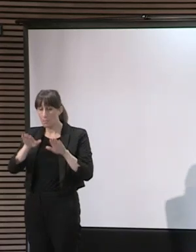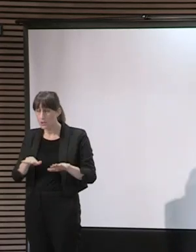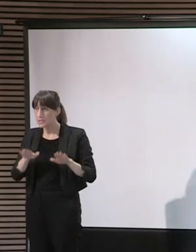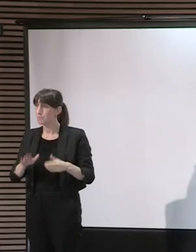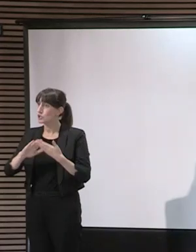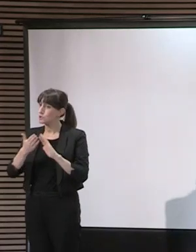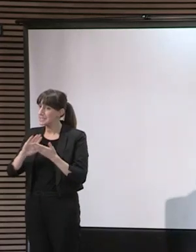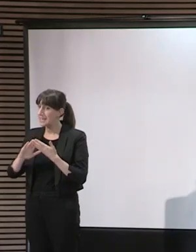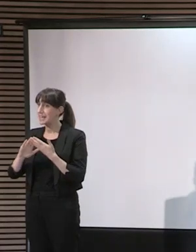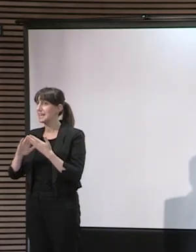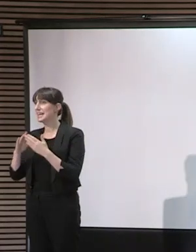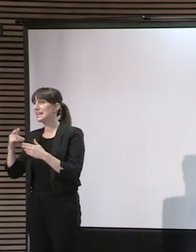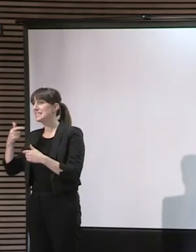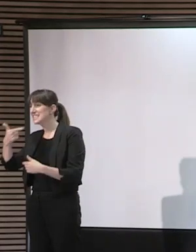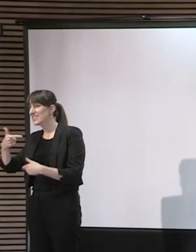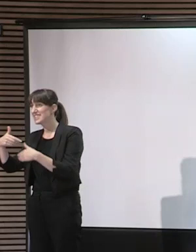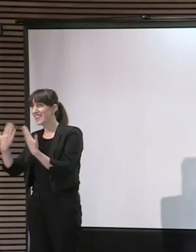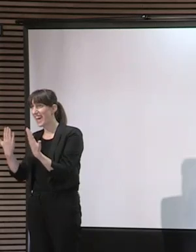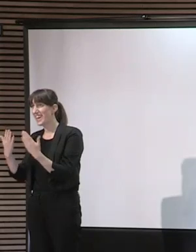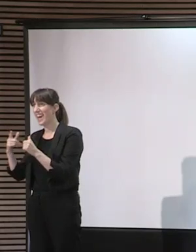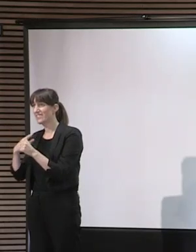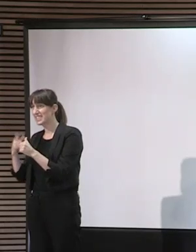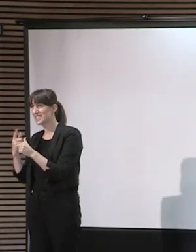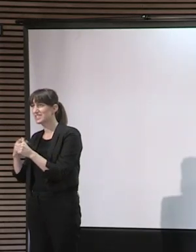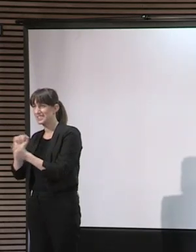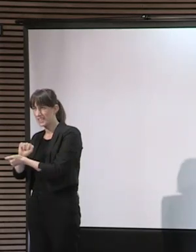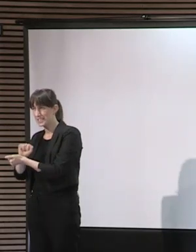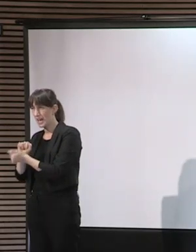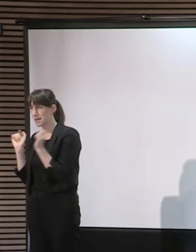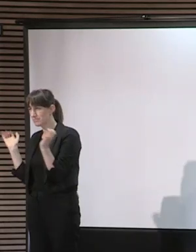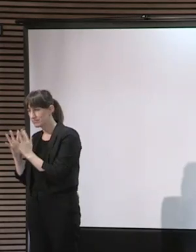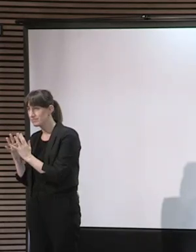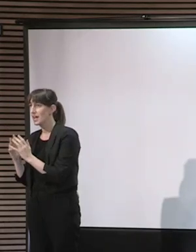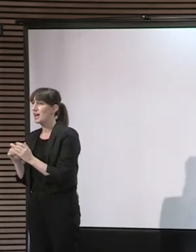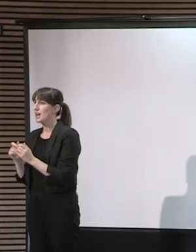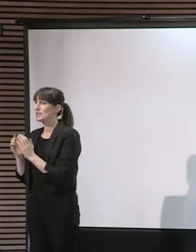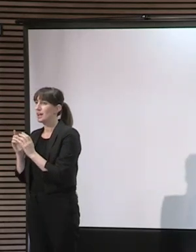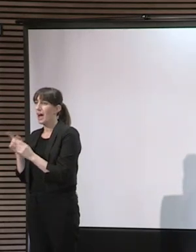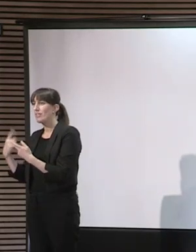together for prayer, for our Muslim community, our Jewish